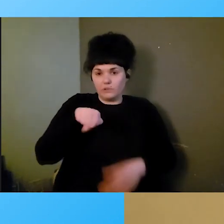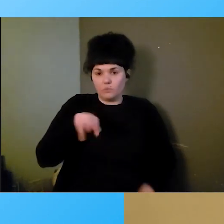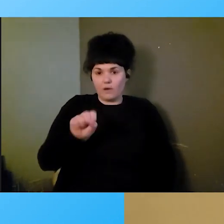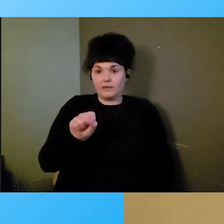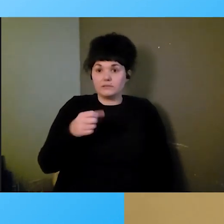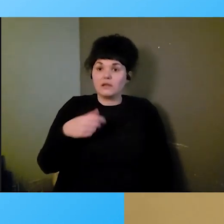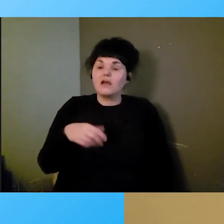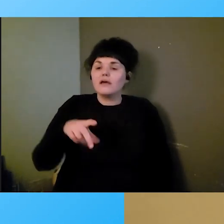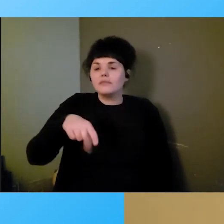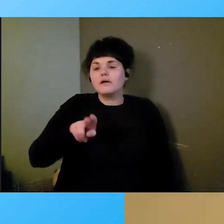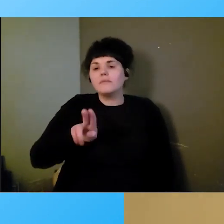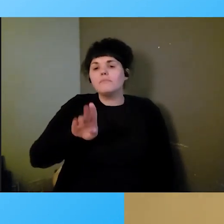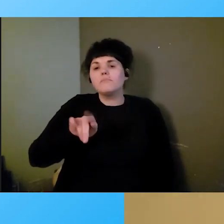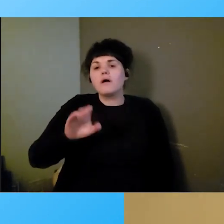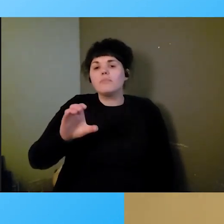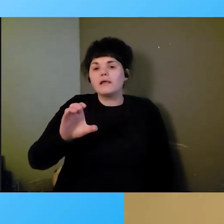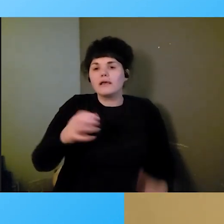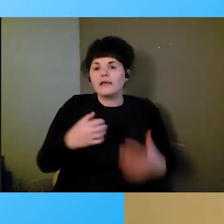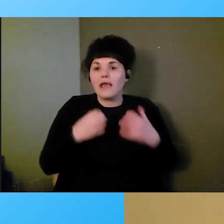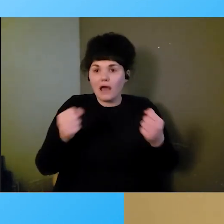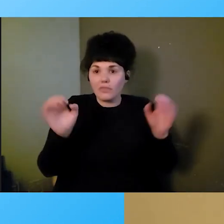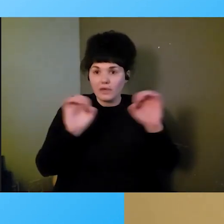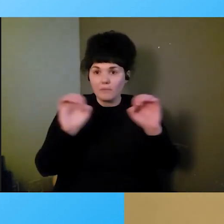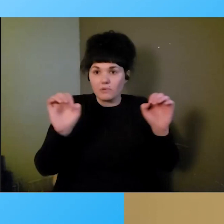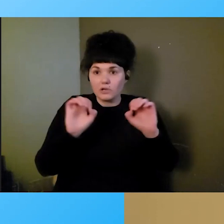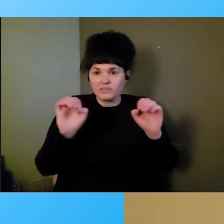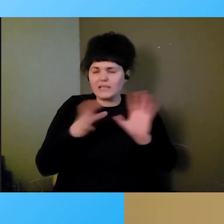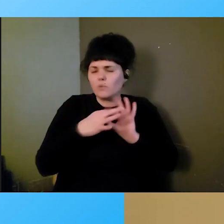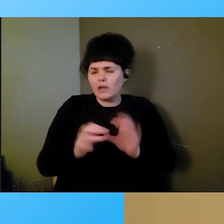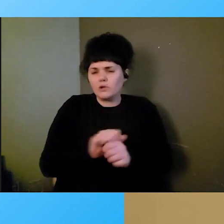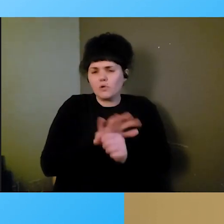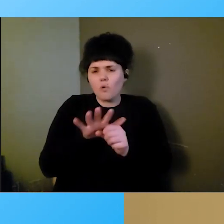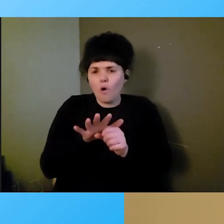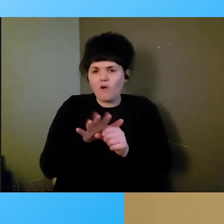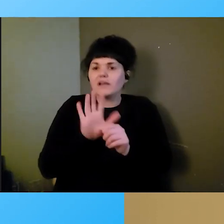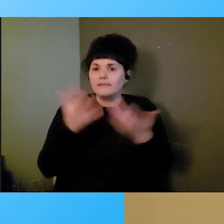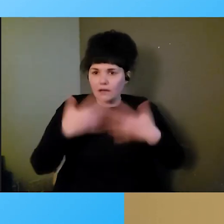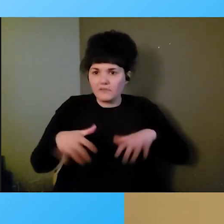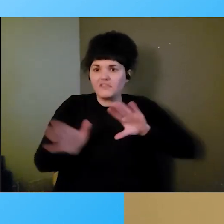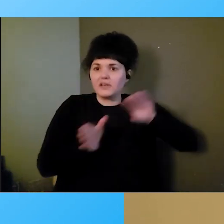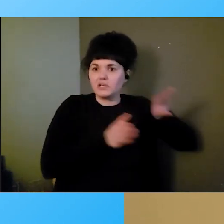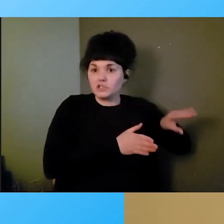health emergency related to COVID-19. And clearly it was a